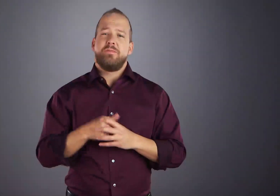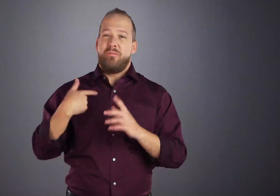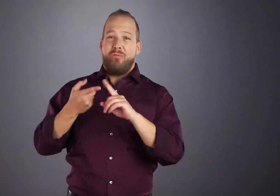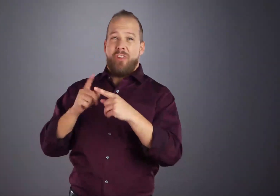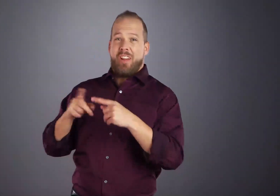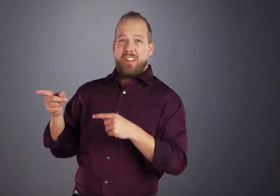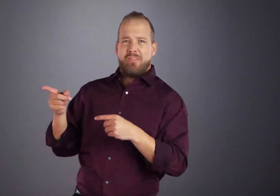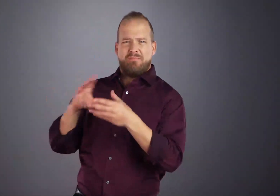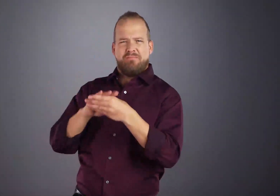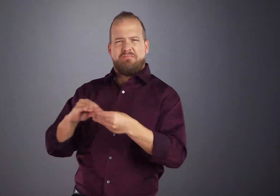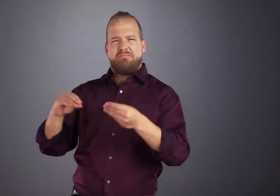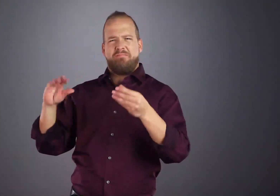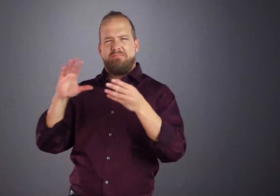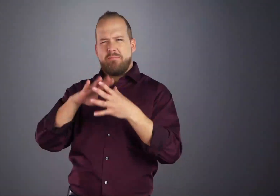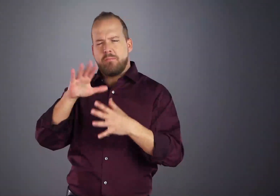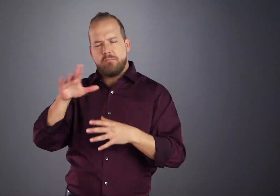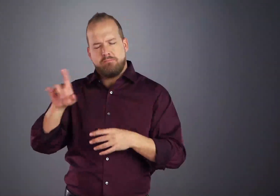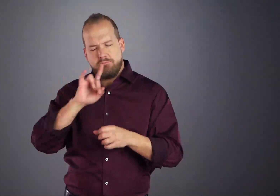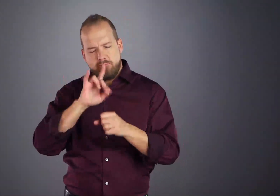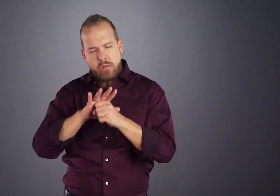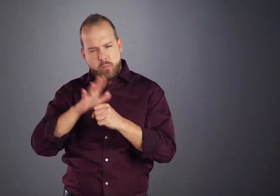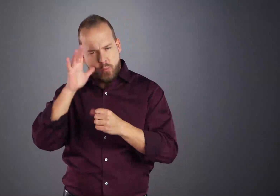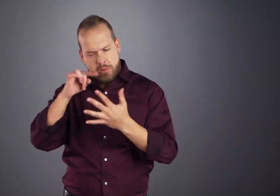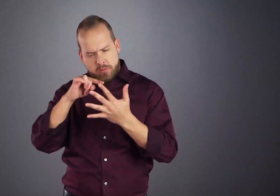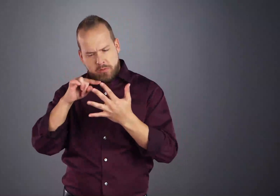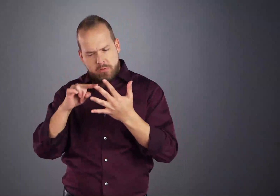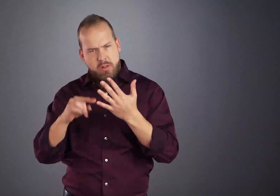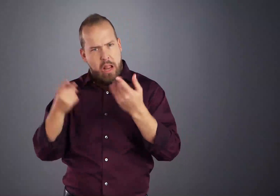My friend promised when these things were done